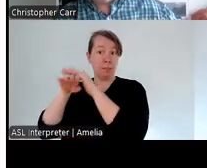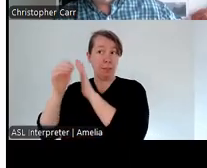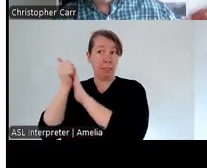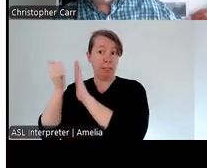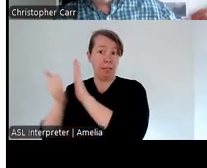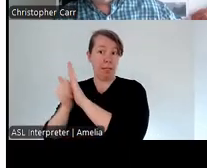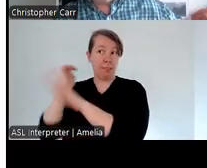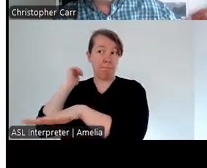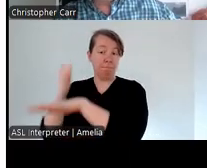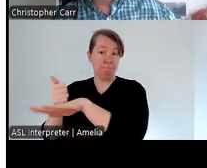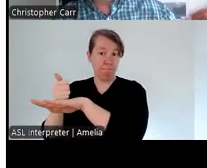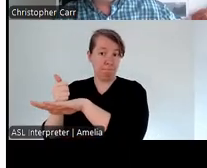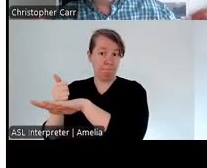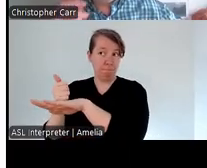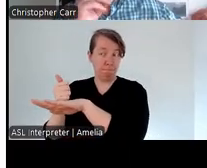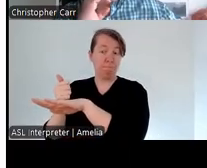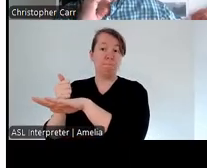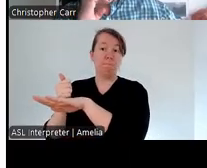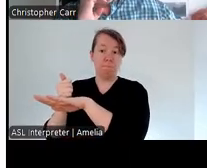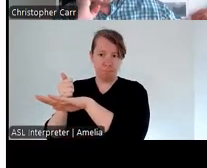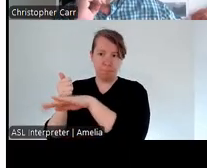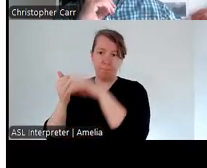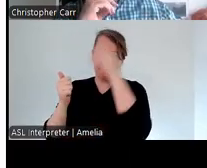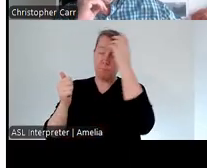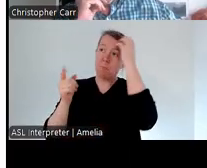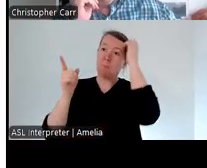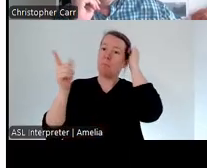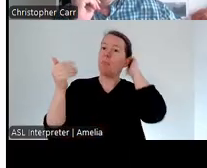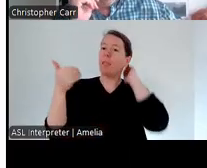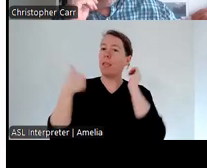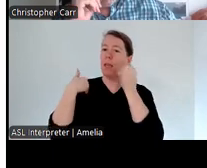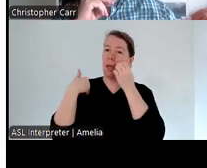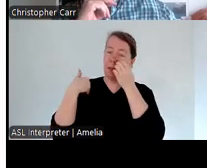they have, have some exemptions for microenterprise, et cetera. So that could